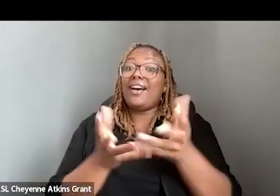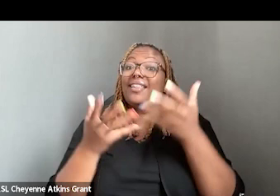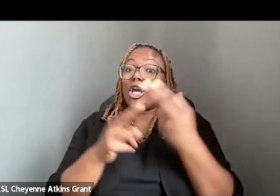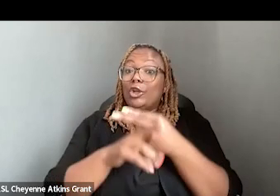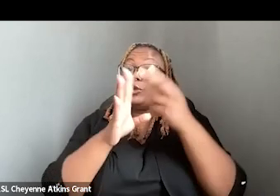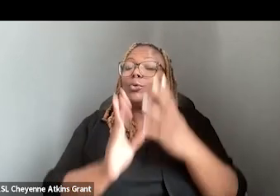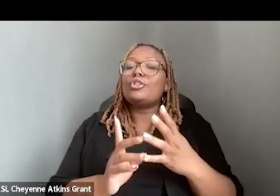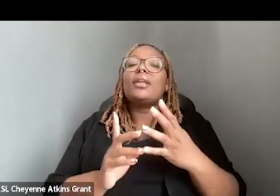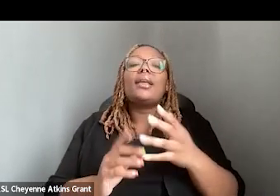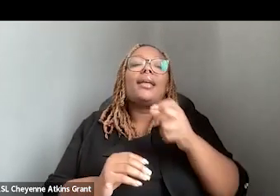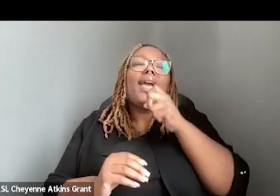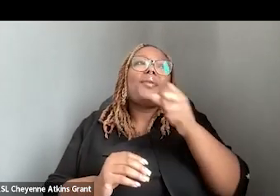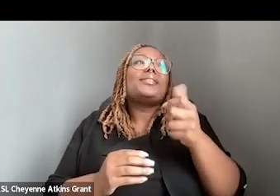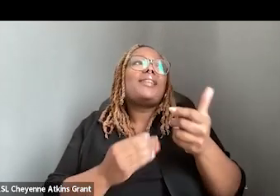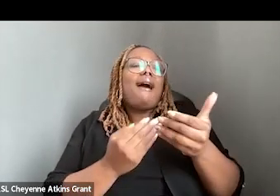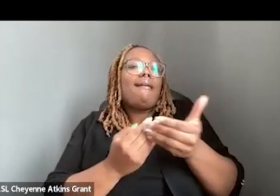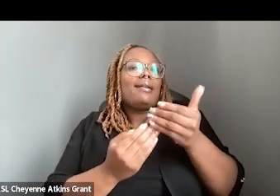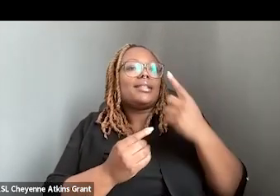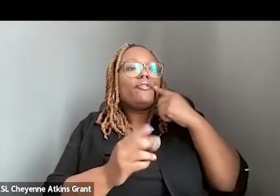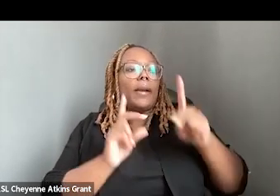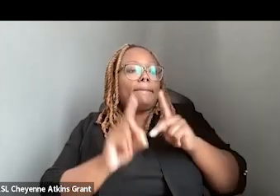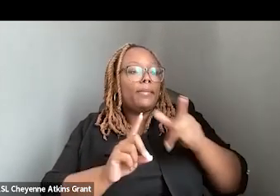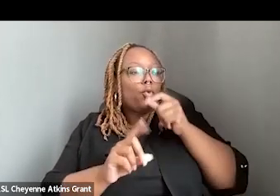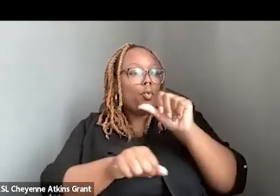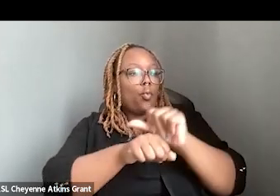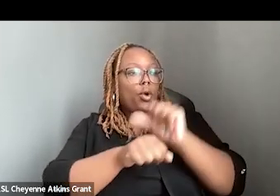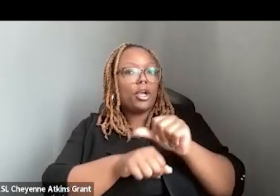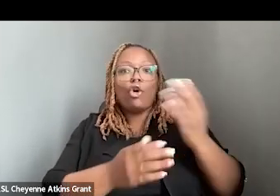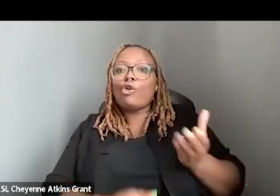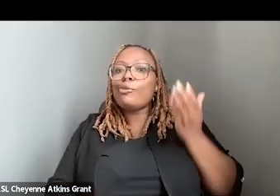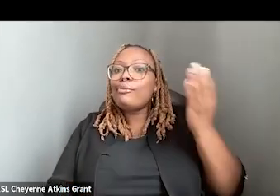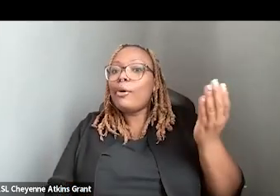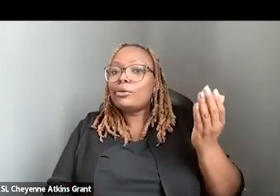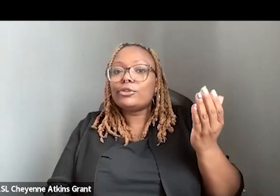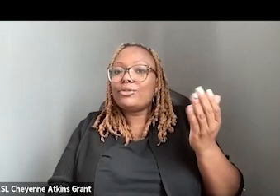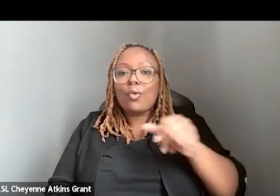where there was not an easy way for people who are working on a proposal who are not the PI